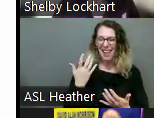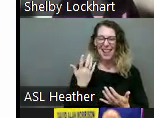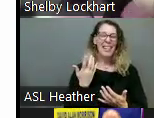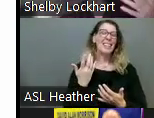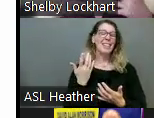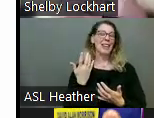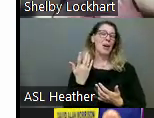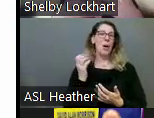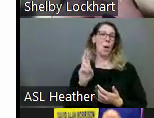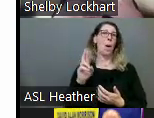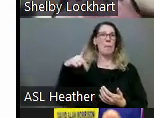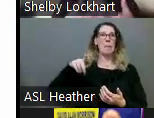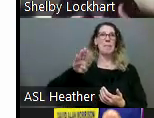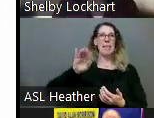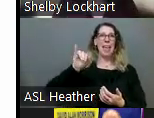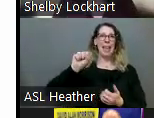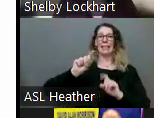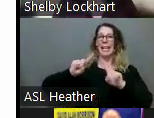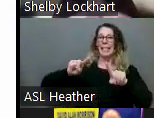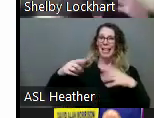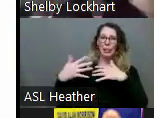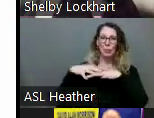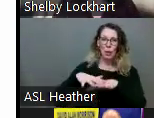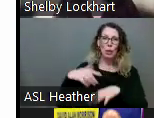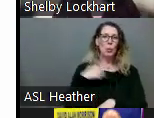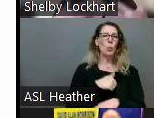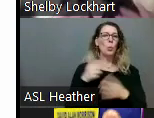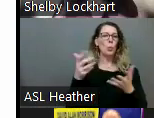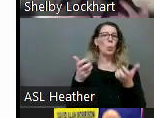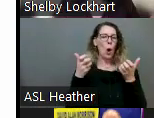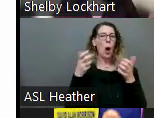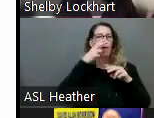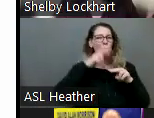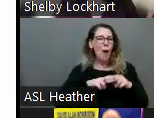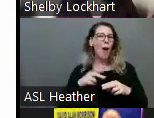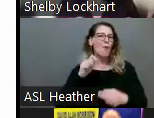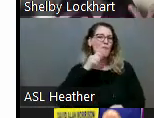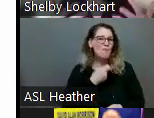or in our PBIS attendance merge, we just want to start doing these fun cool things, but it's